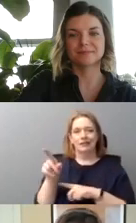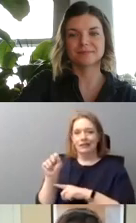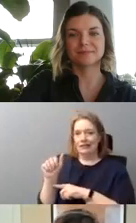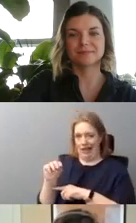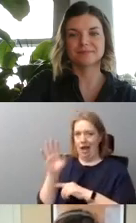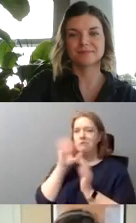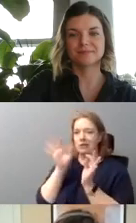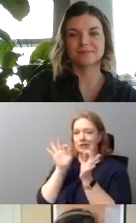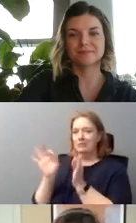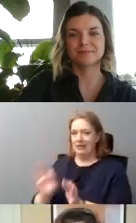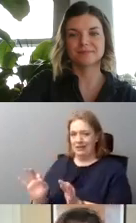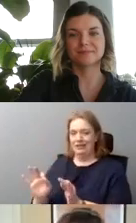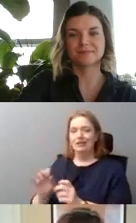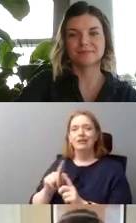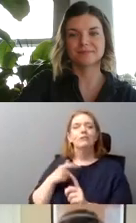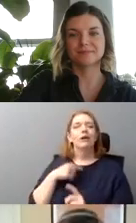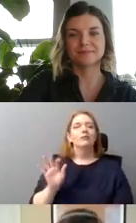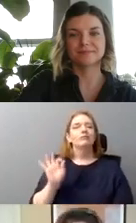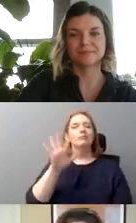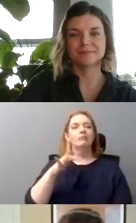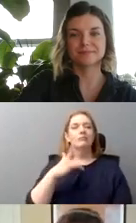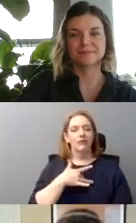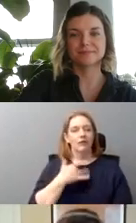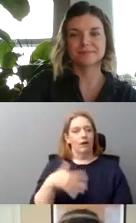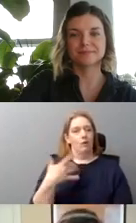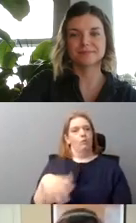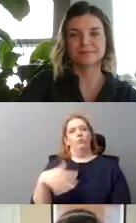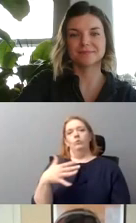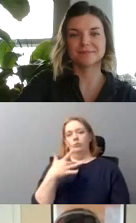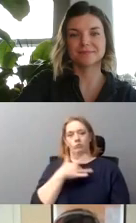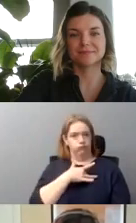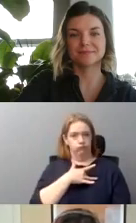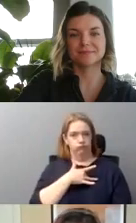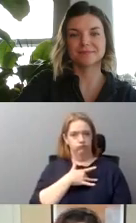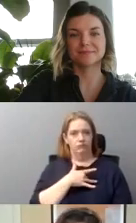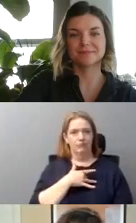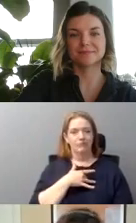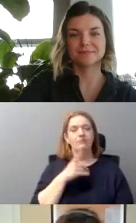that I want to evoke the first sense of awe that you encounter. You feel like you are in a precious